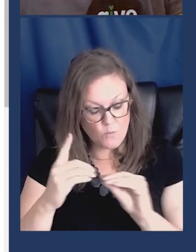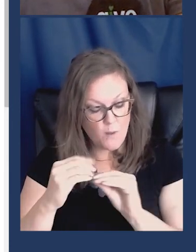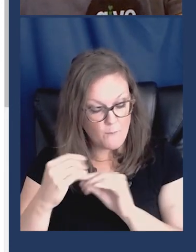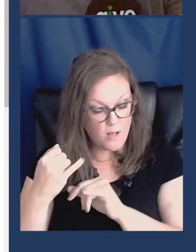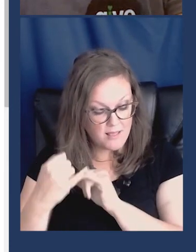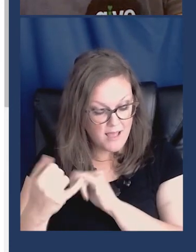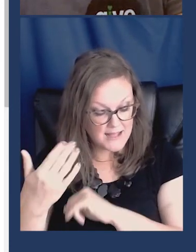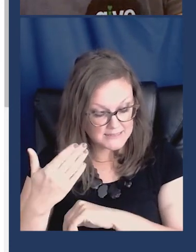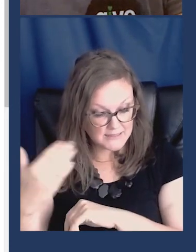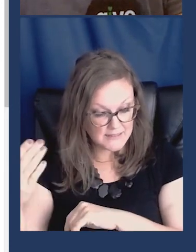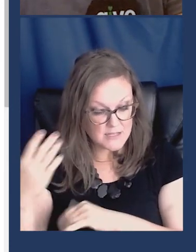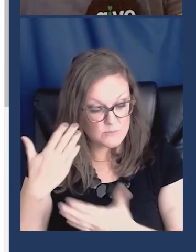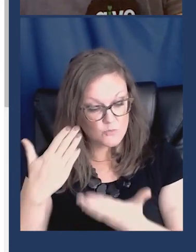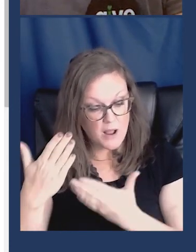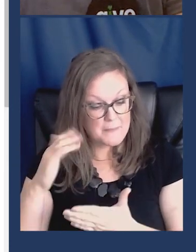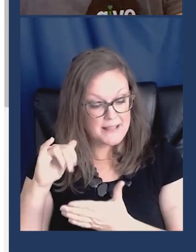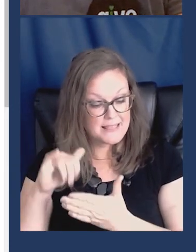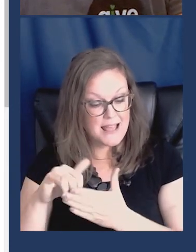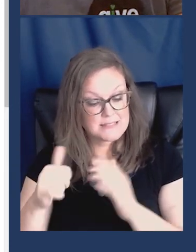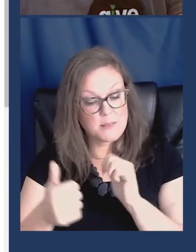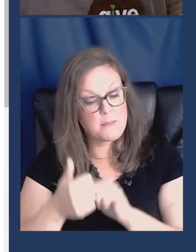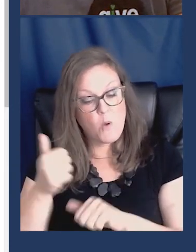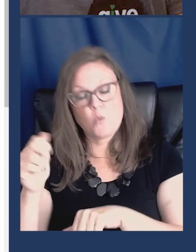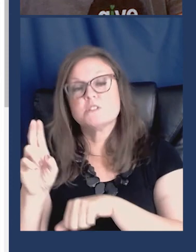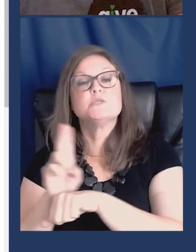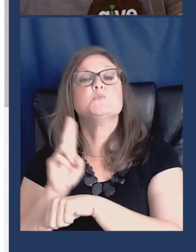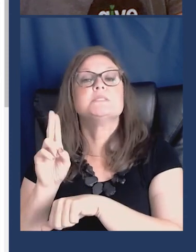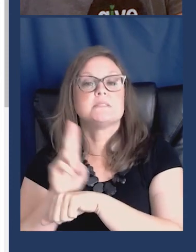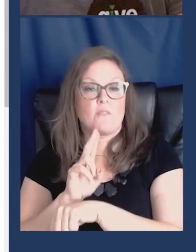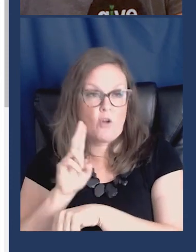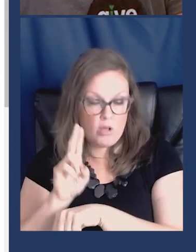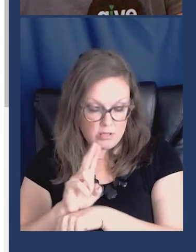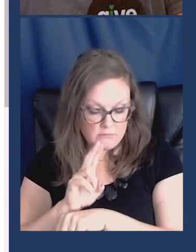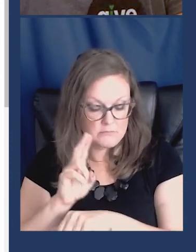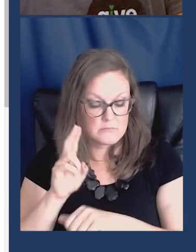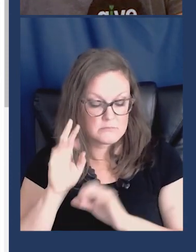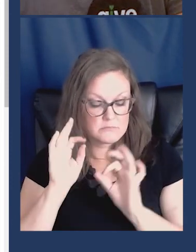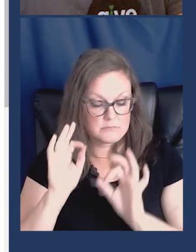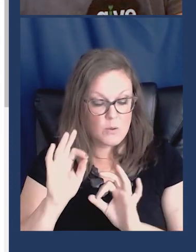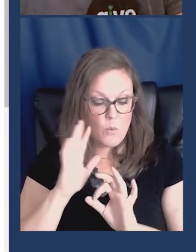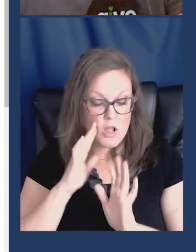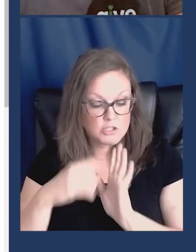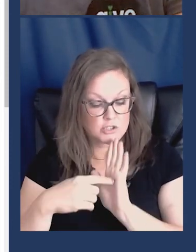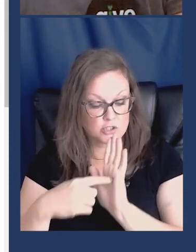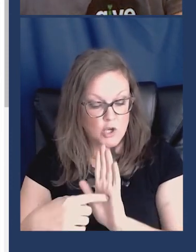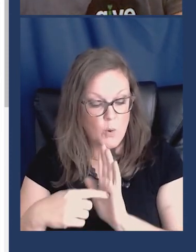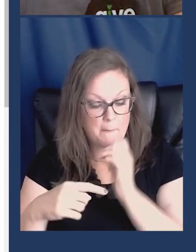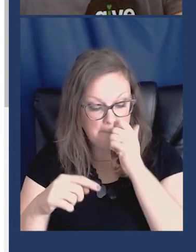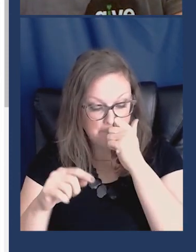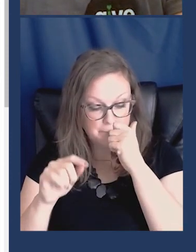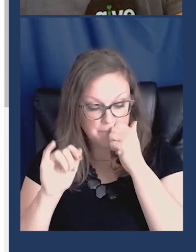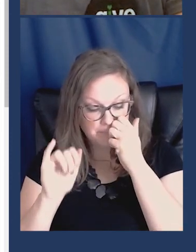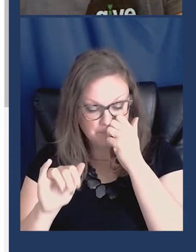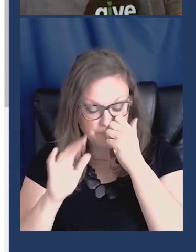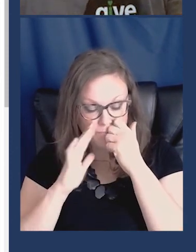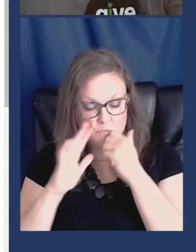one of the most useful things I'm going to show here, which is going to be adding just a little bit of telemetry